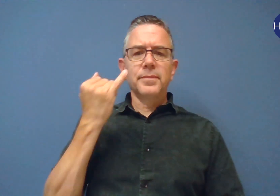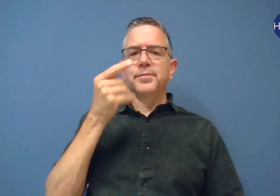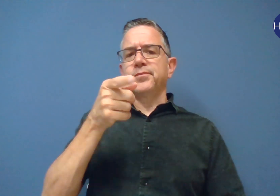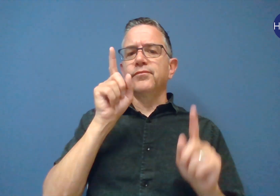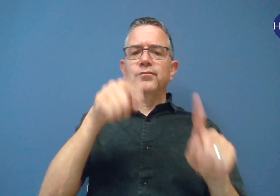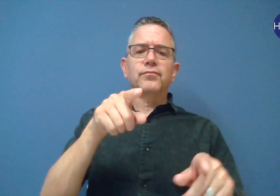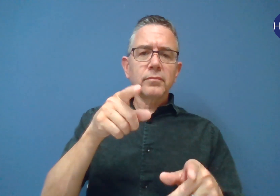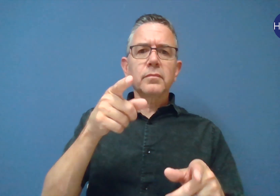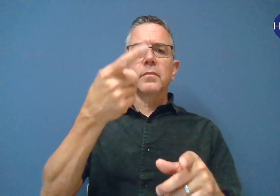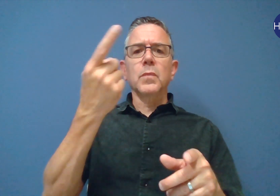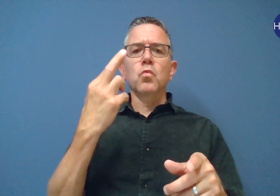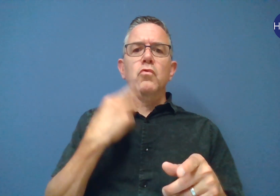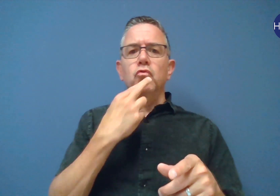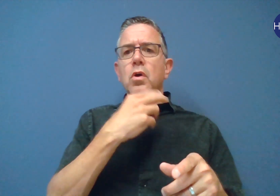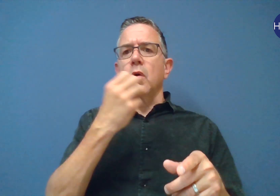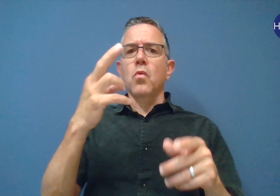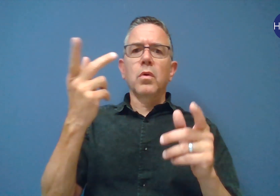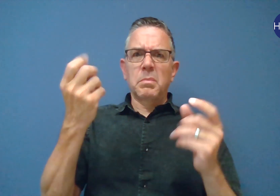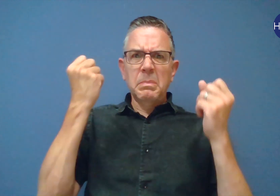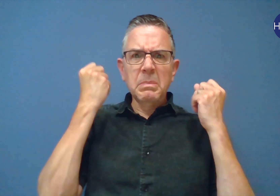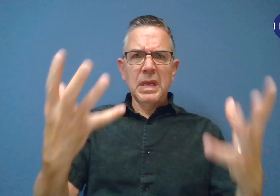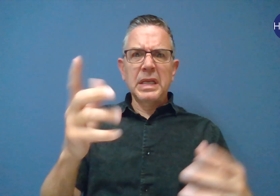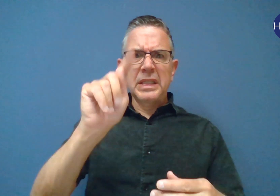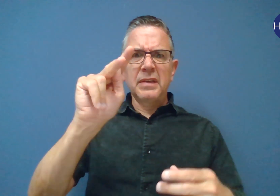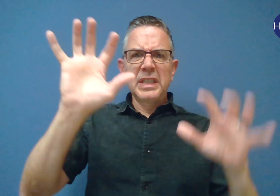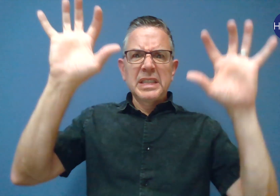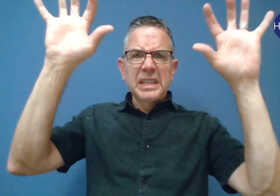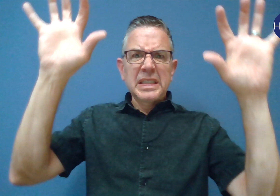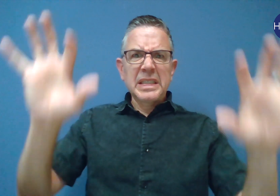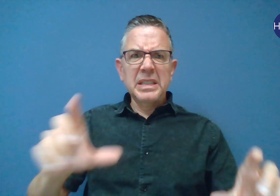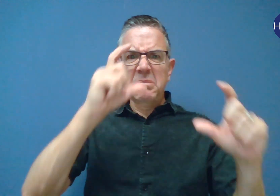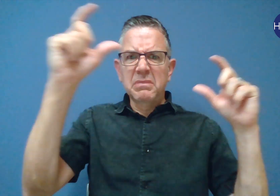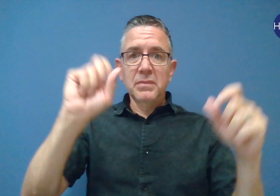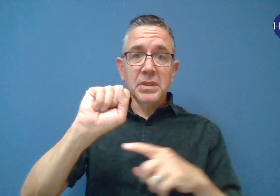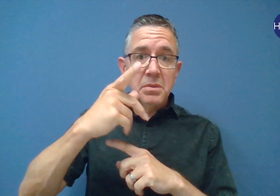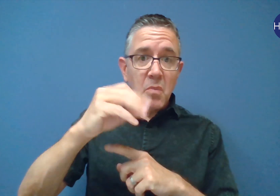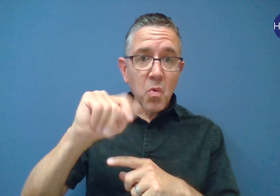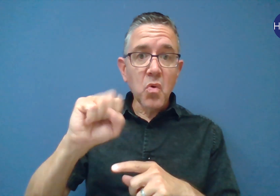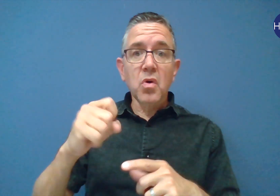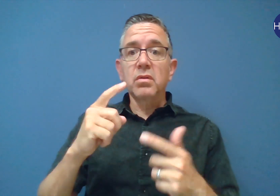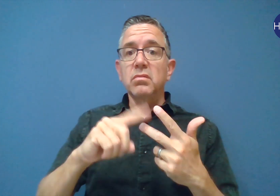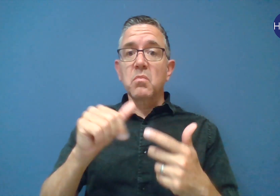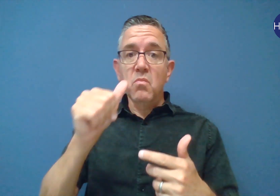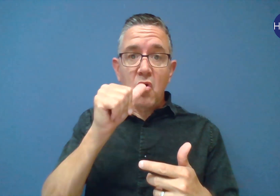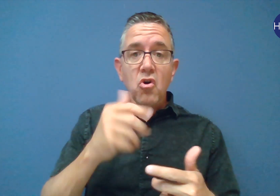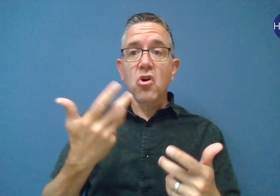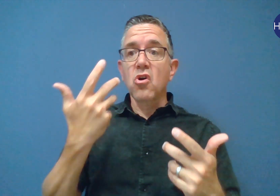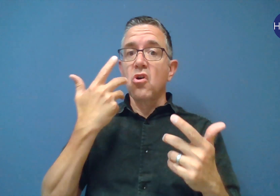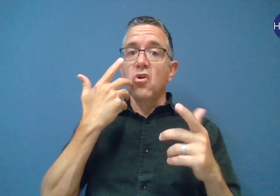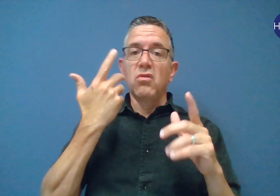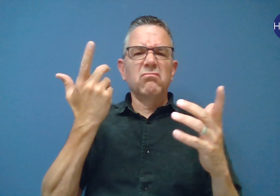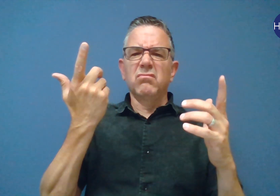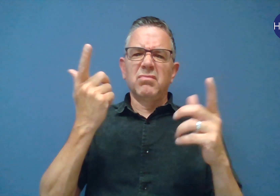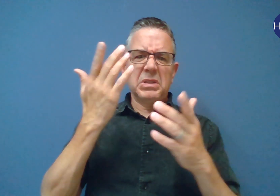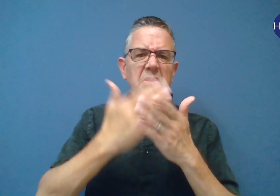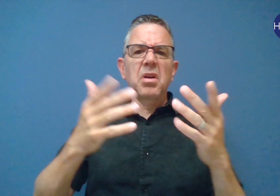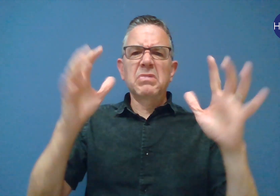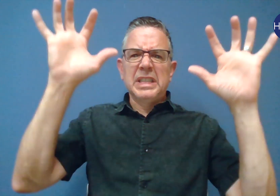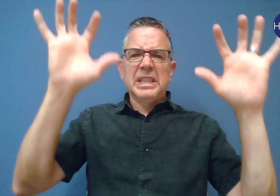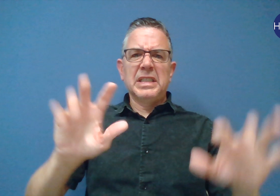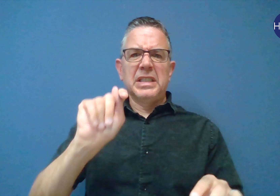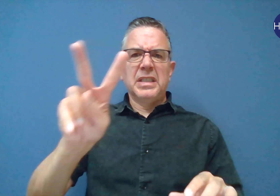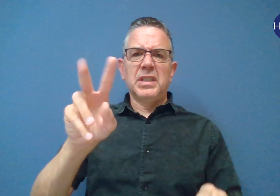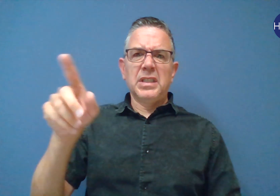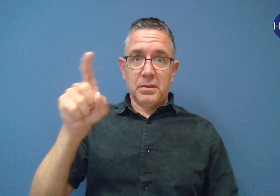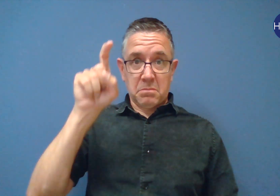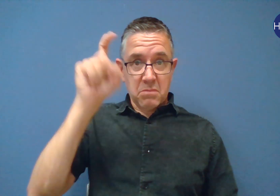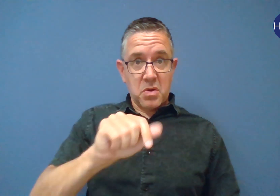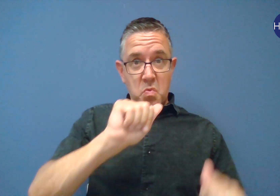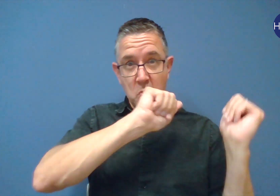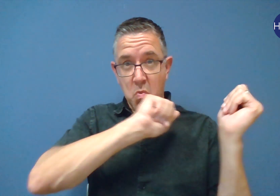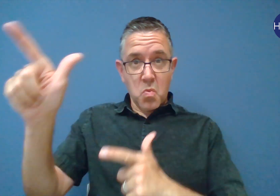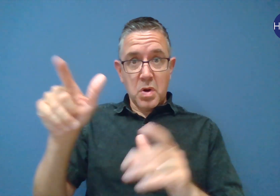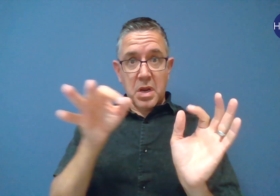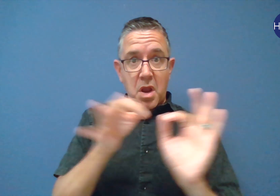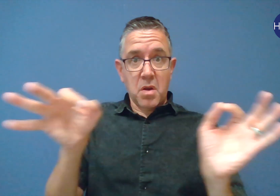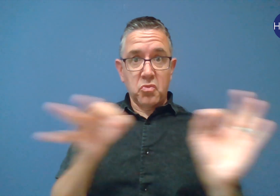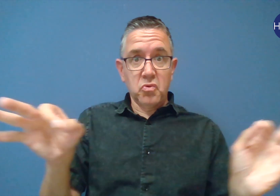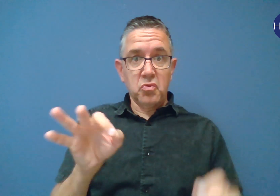If there are many TVs in the business like restaurants, sports, bars, others- Do all of them have to be captioned?